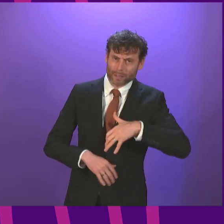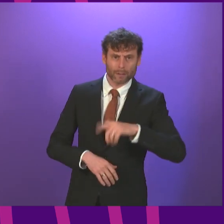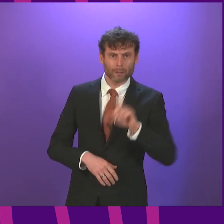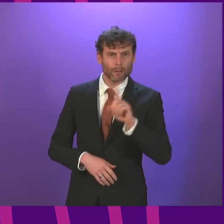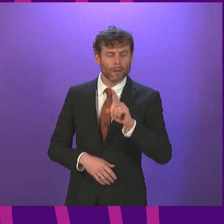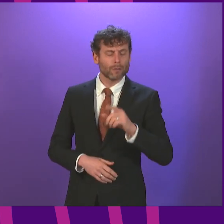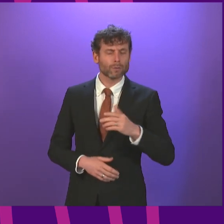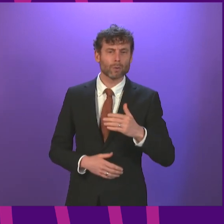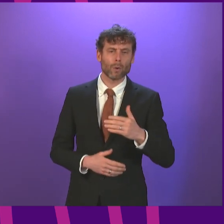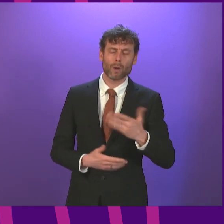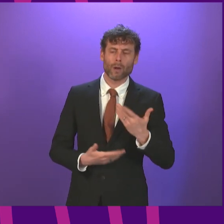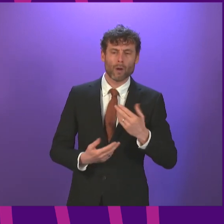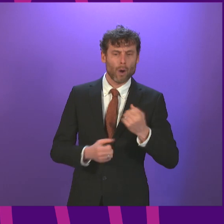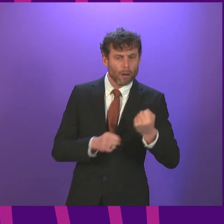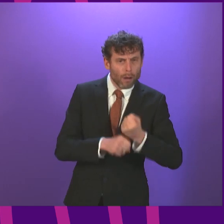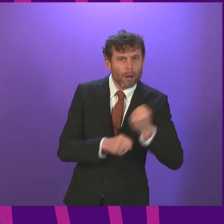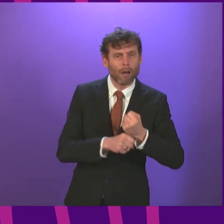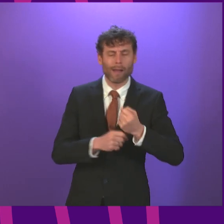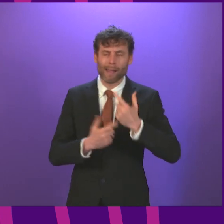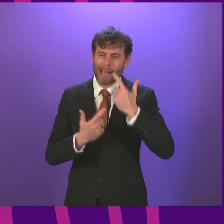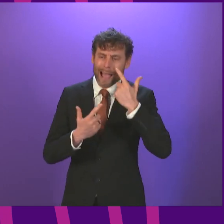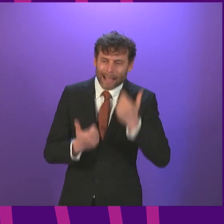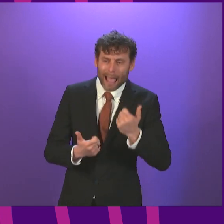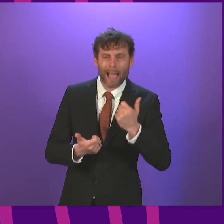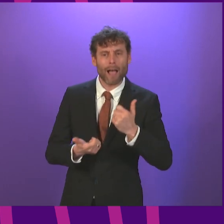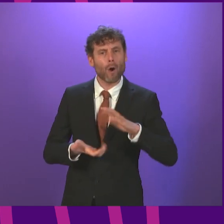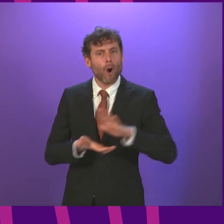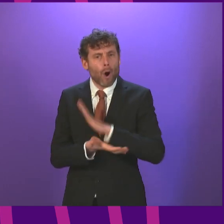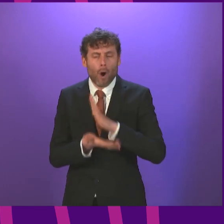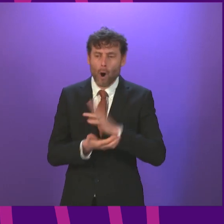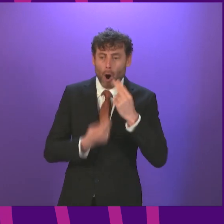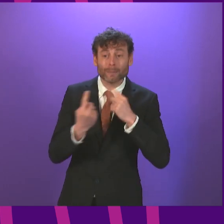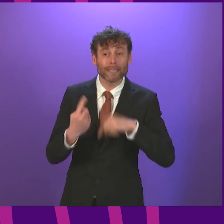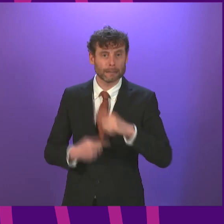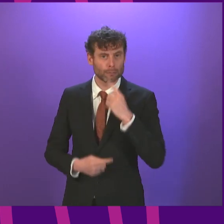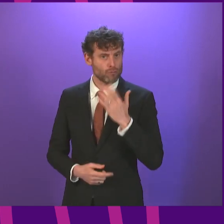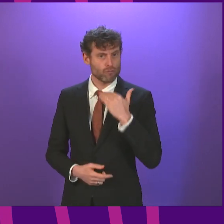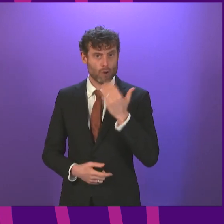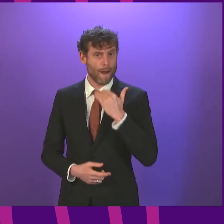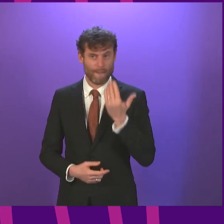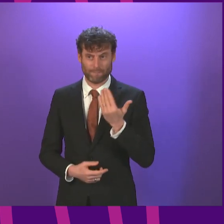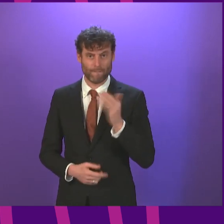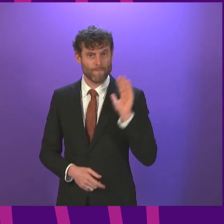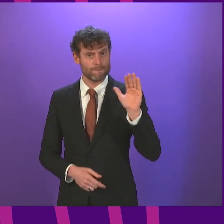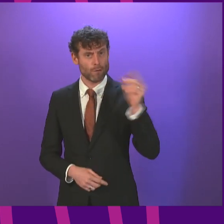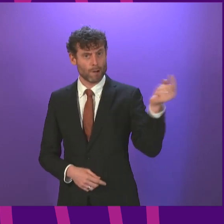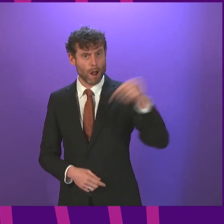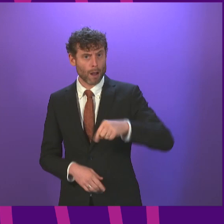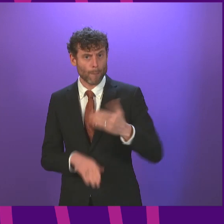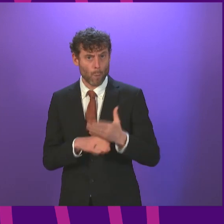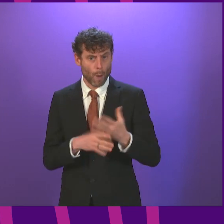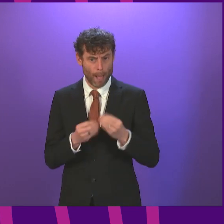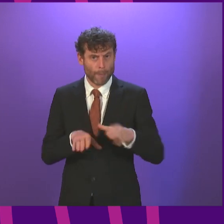industries that a lack of overseas workers after the Covid-19 pandemic threatens economic recovery. (S5F-04889)